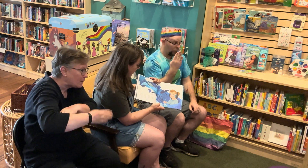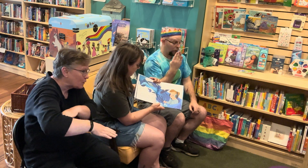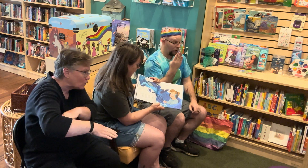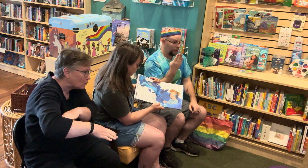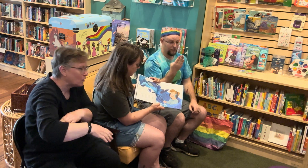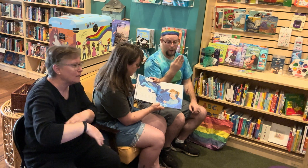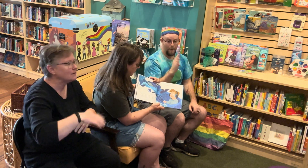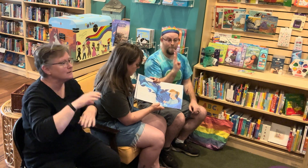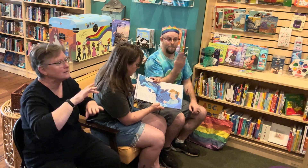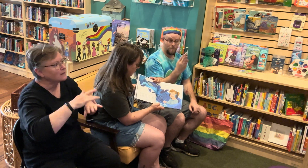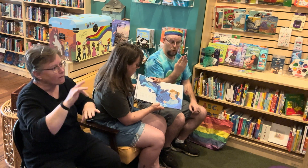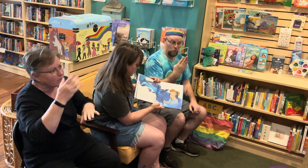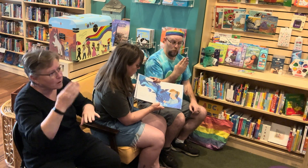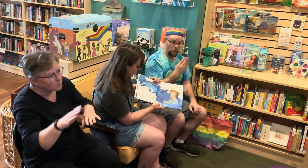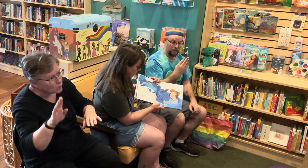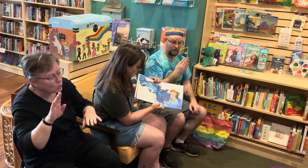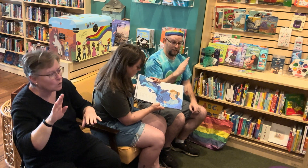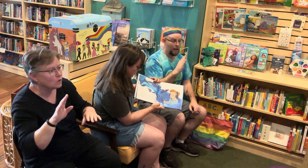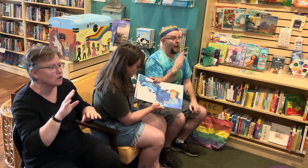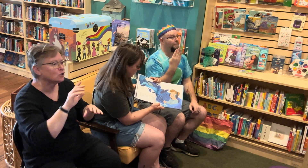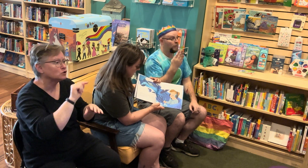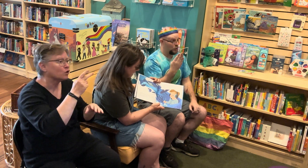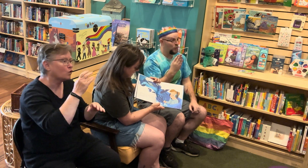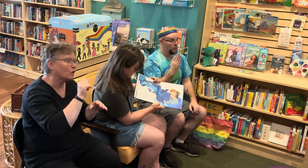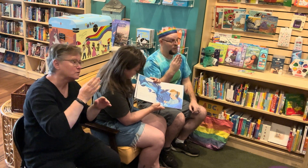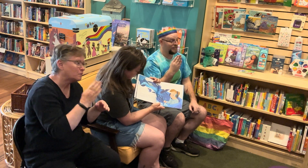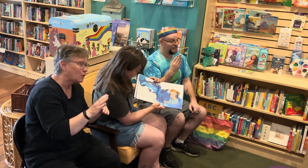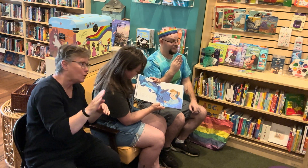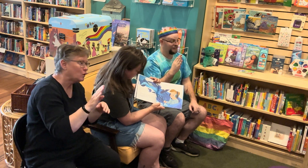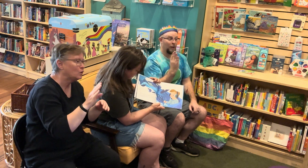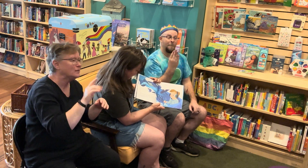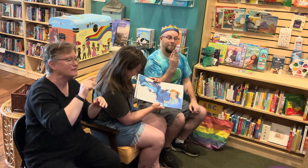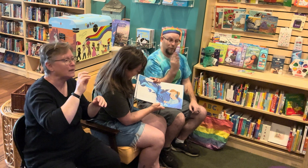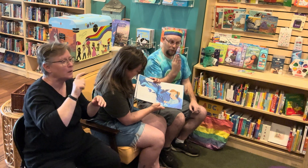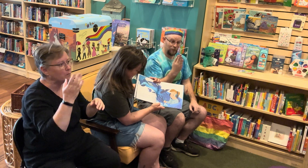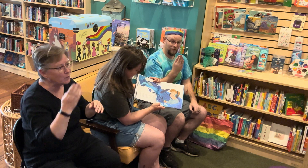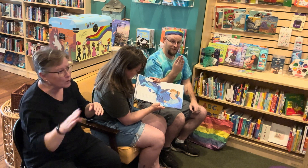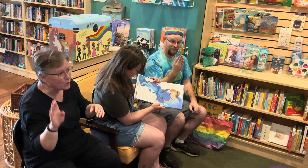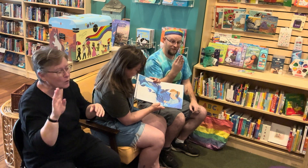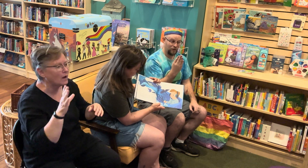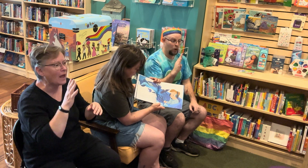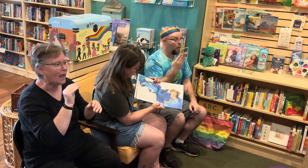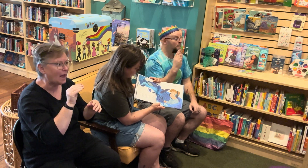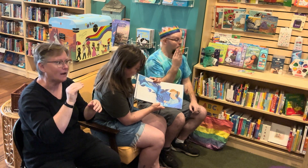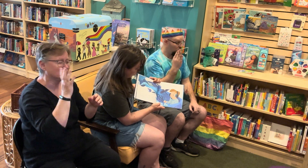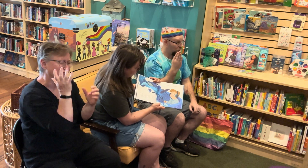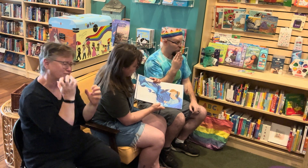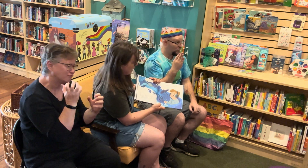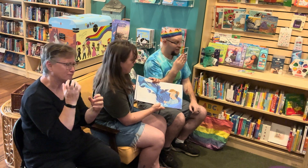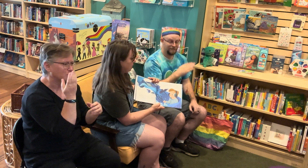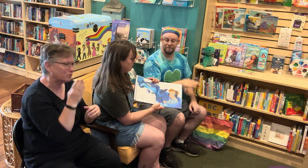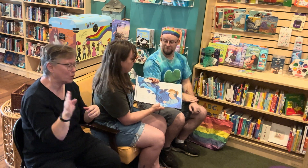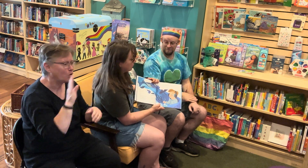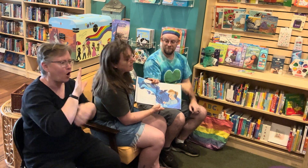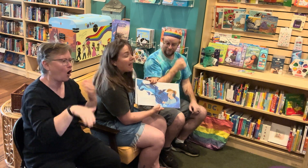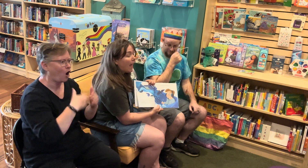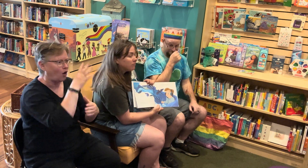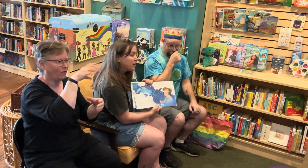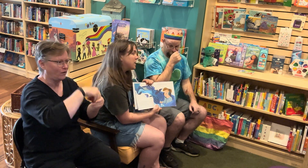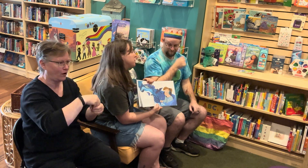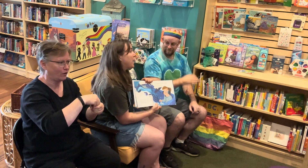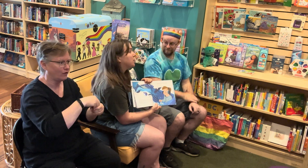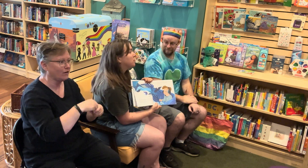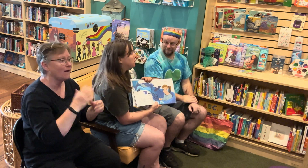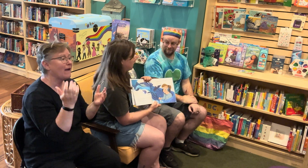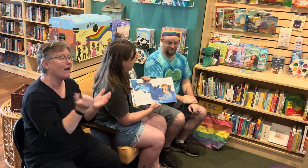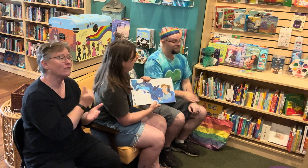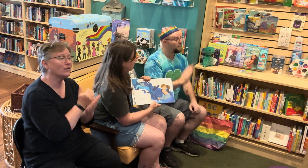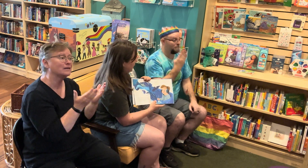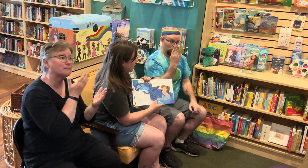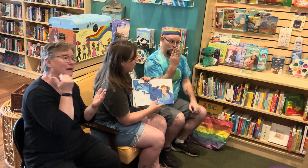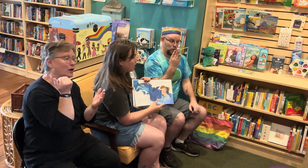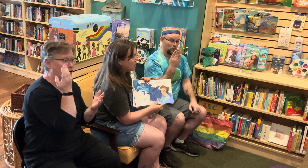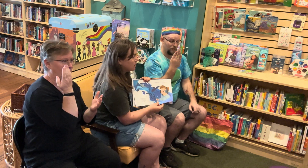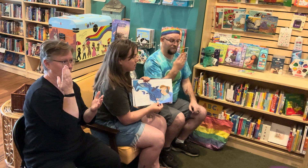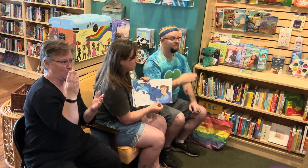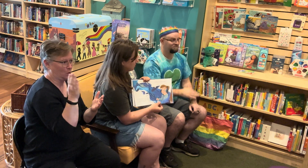sapphire blue, turquoise blue, teal blue, and indigo blue were all there. Everything's better in blue, he thought.